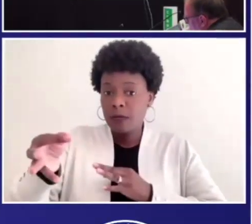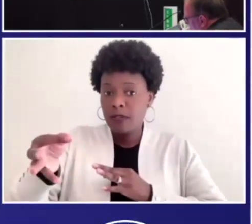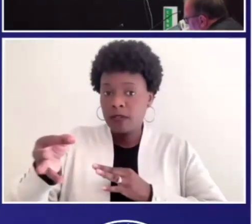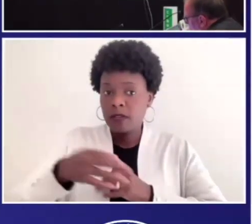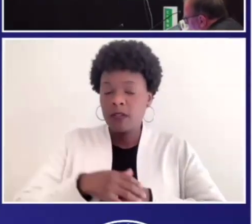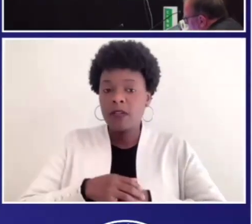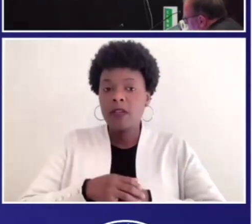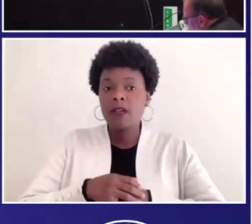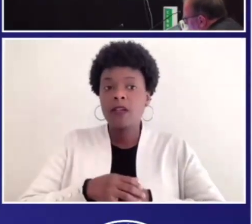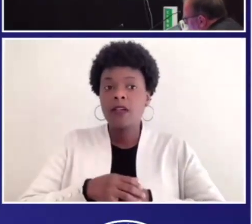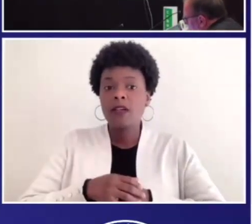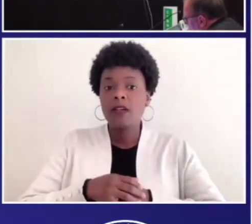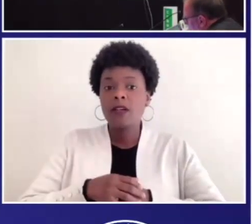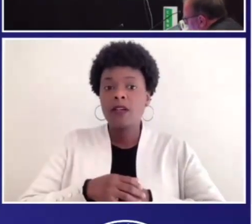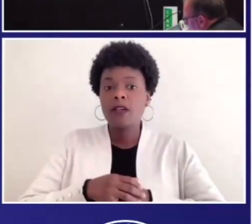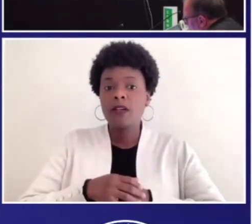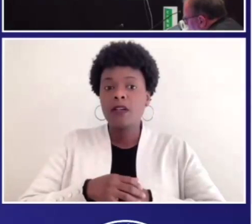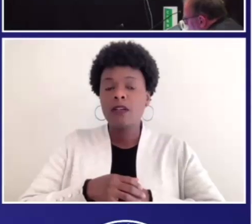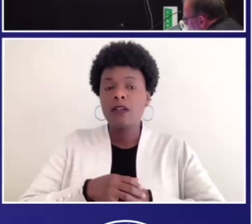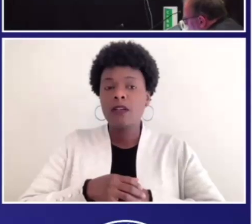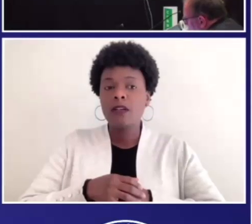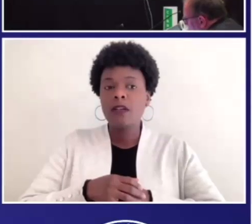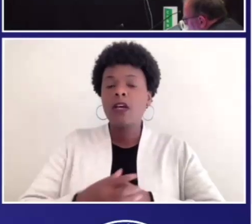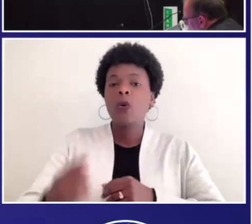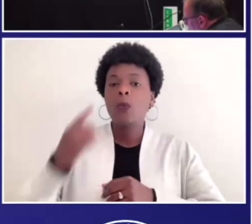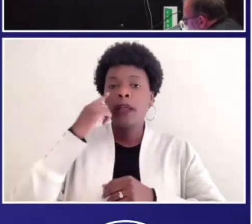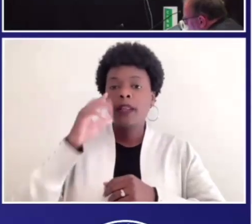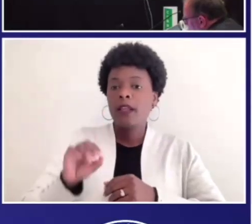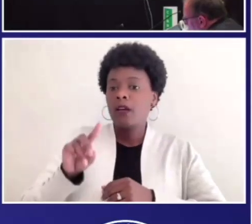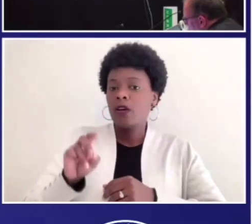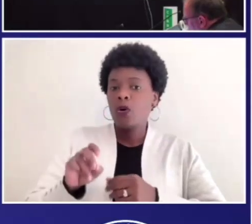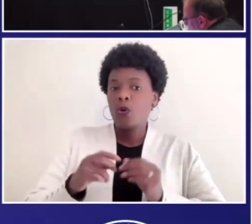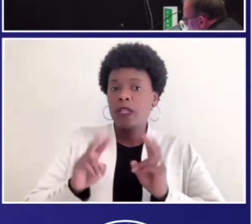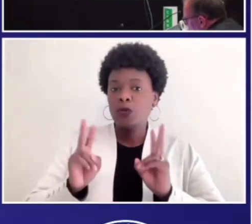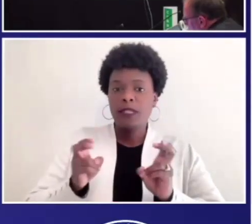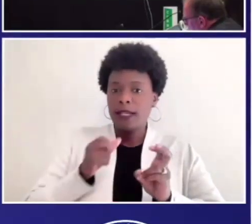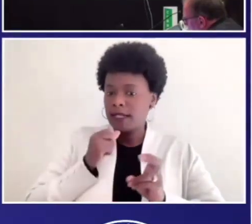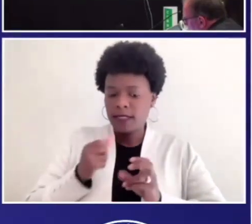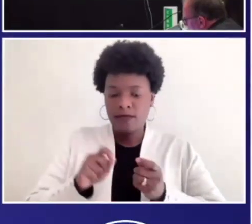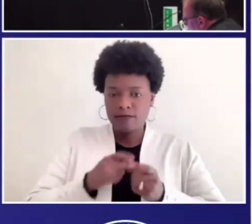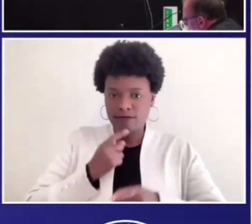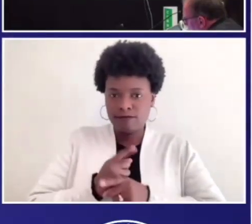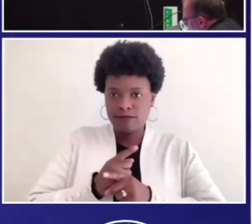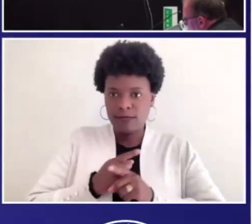we believe that the code you cited there is not the exact code for this specific --